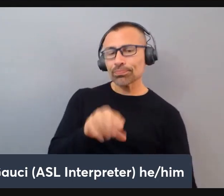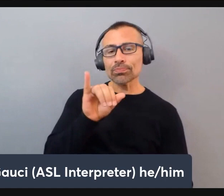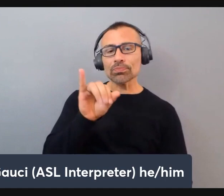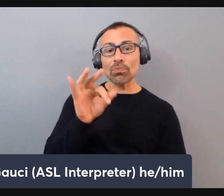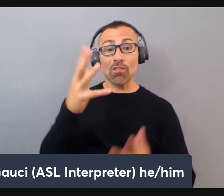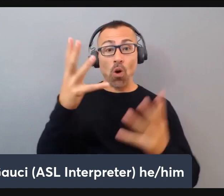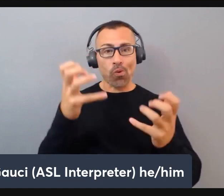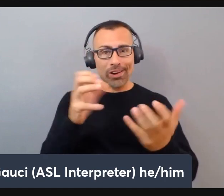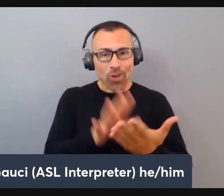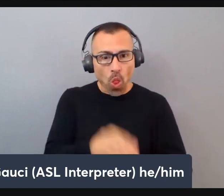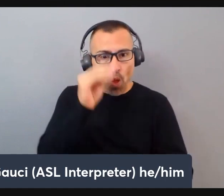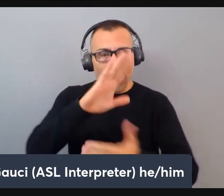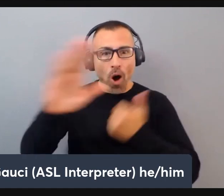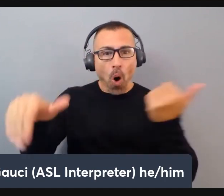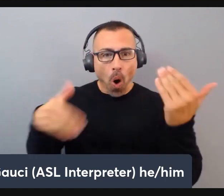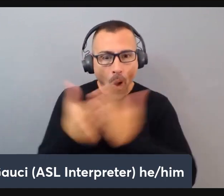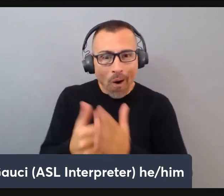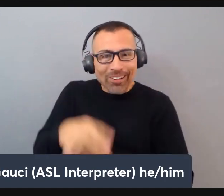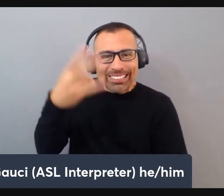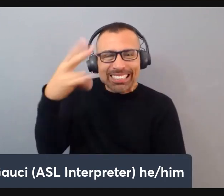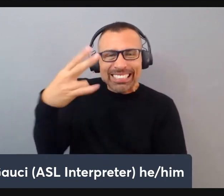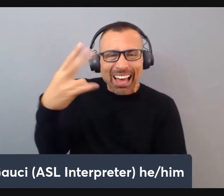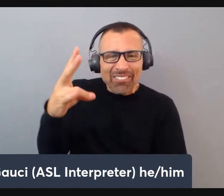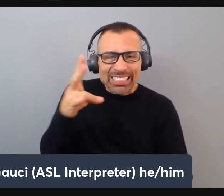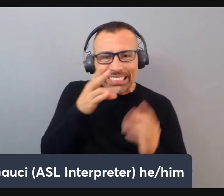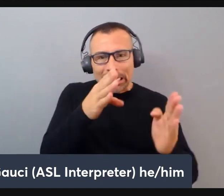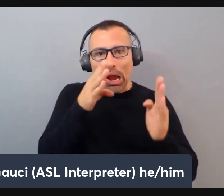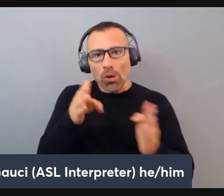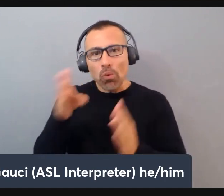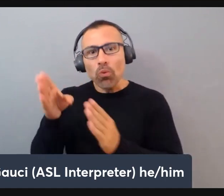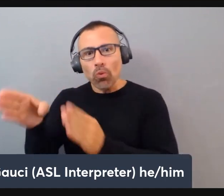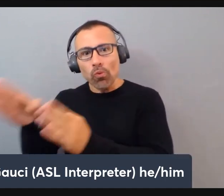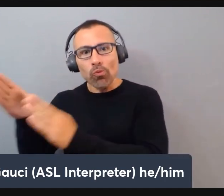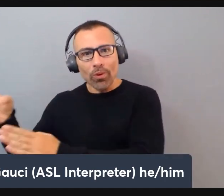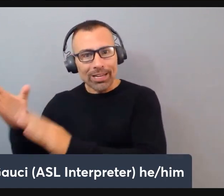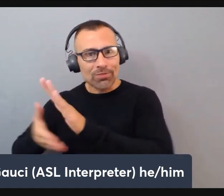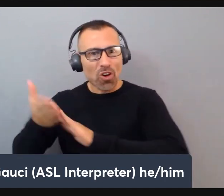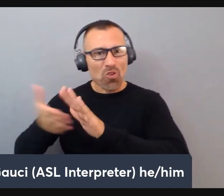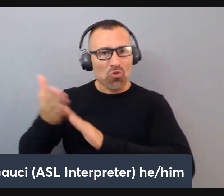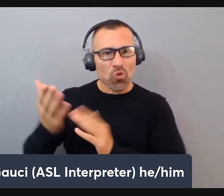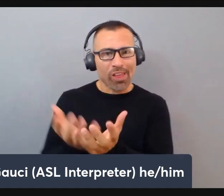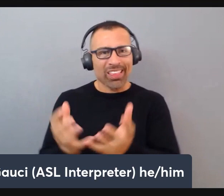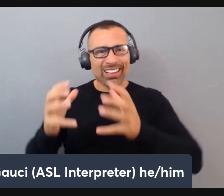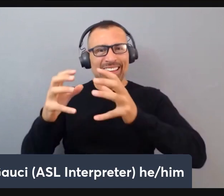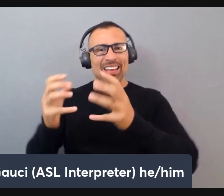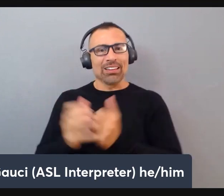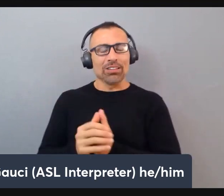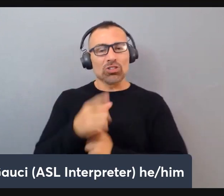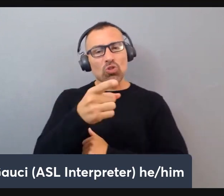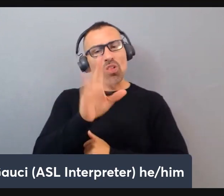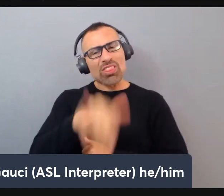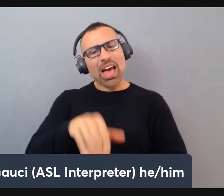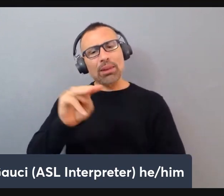to run containers? Kind of how you talked about that meme on AWS. What do I do? Where do I go? How do I get started?